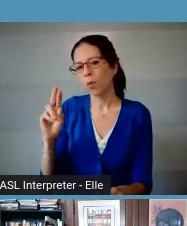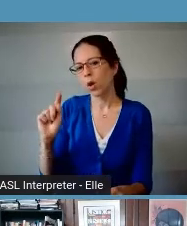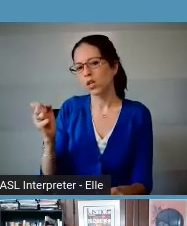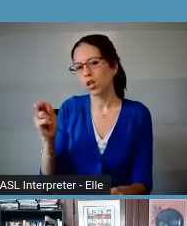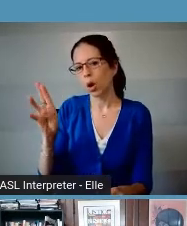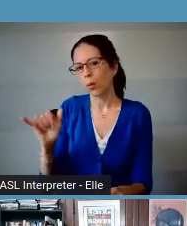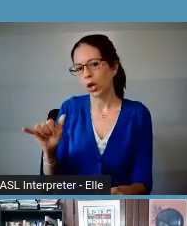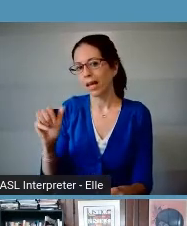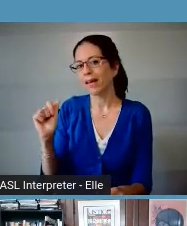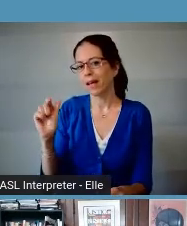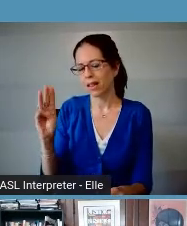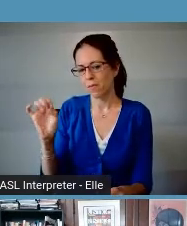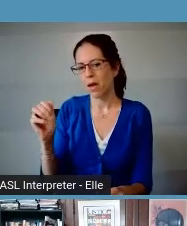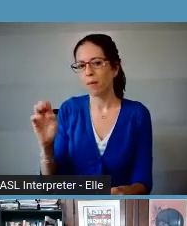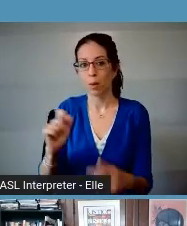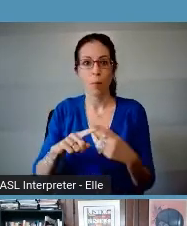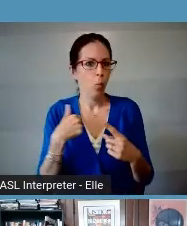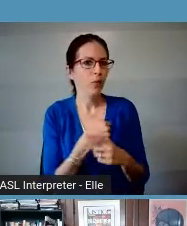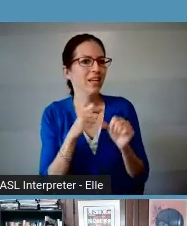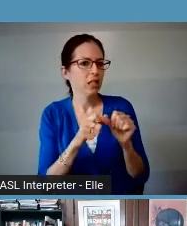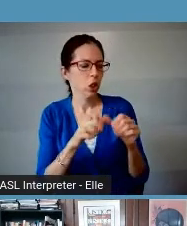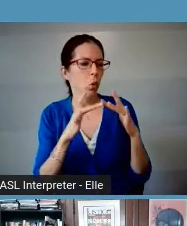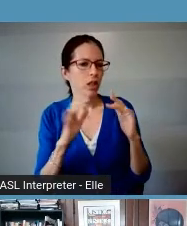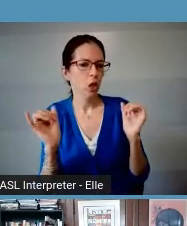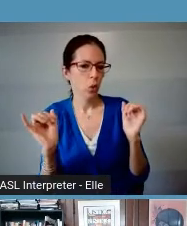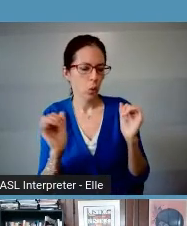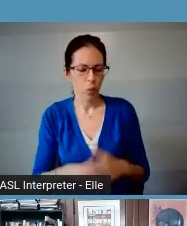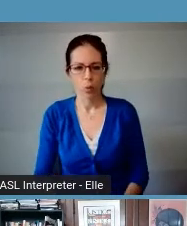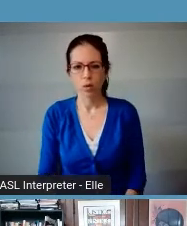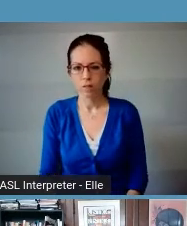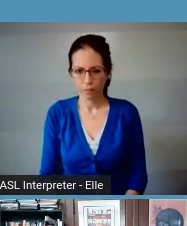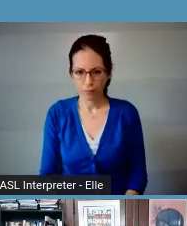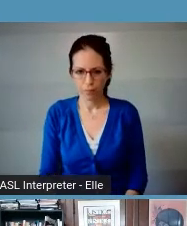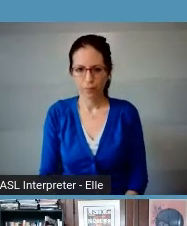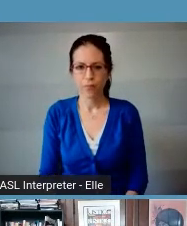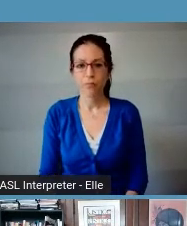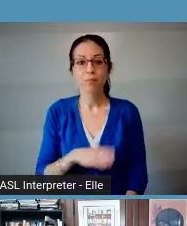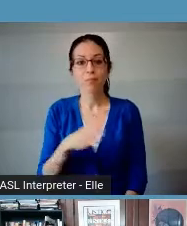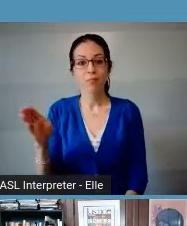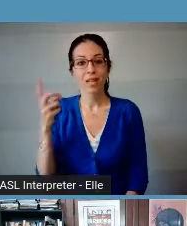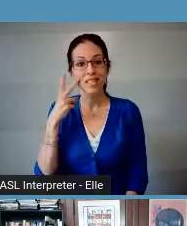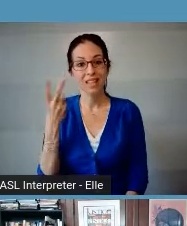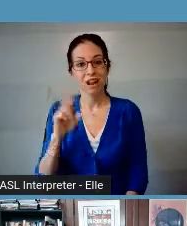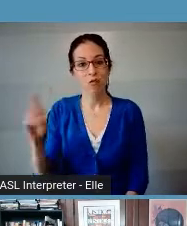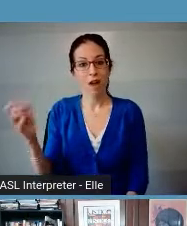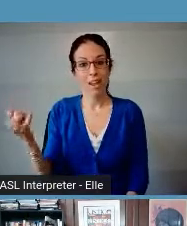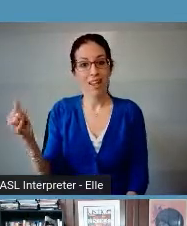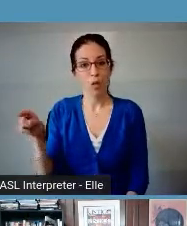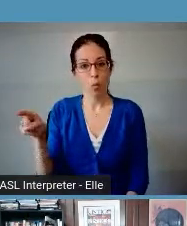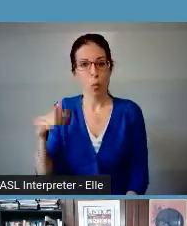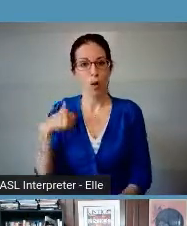you that. There something you can do is become a freedom lover our rollcall wall to take